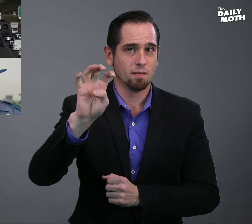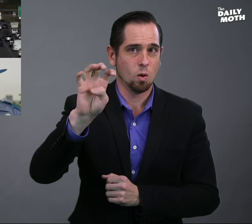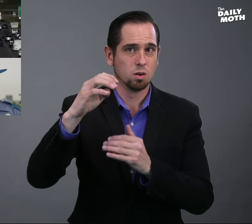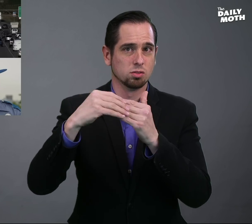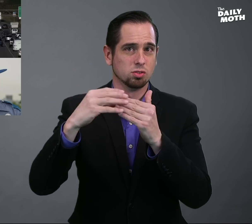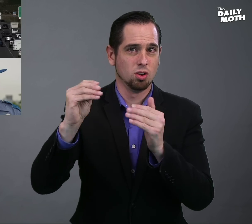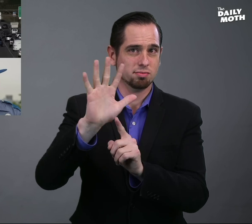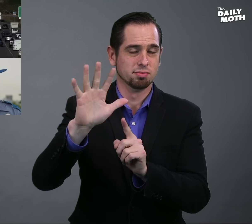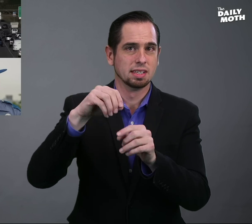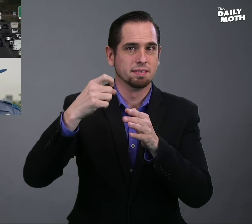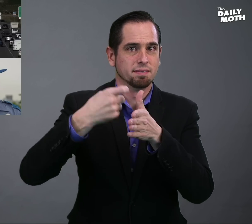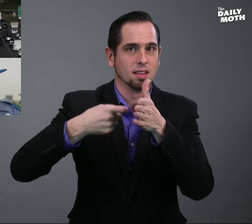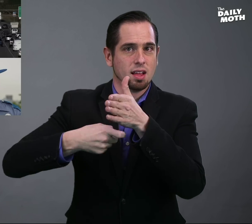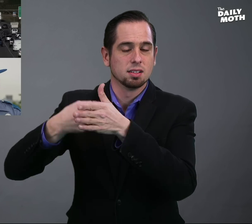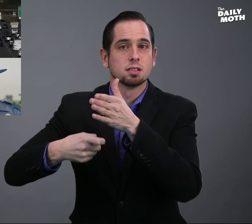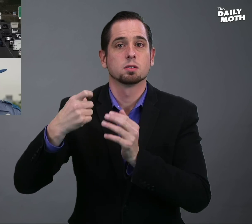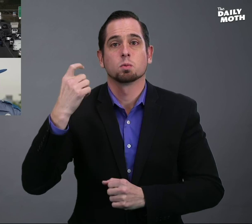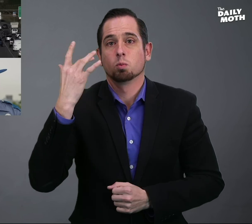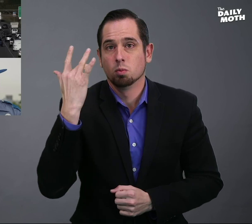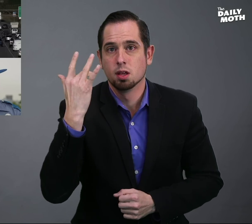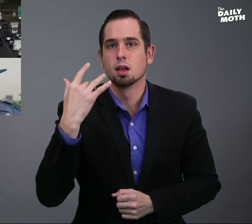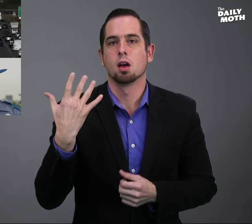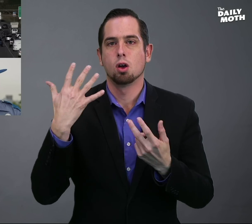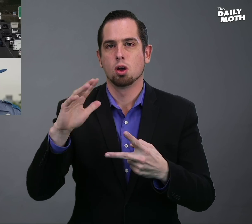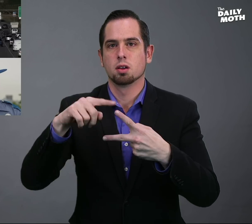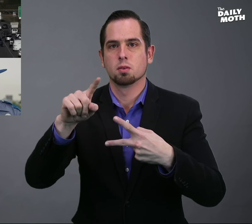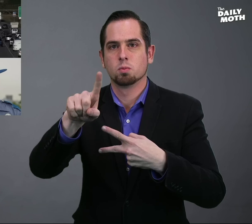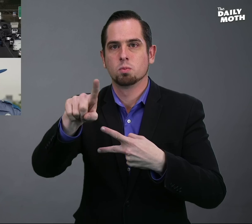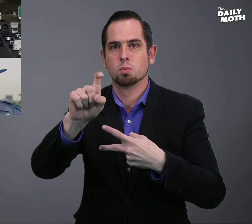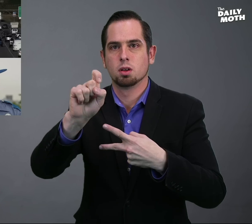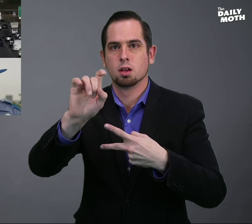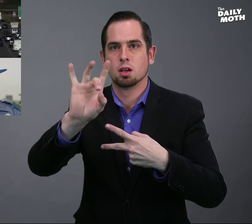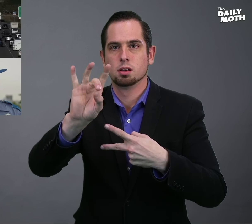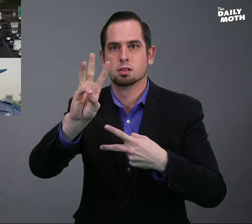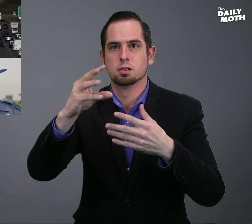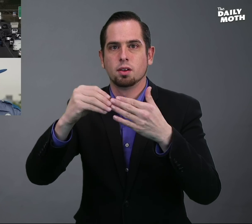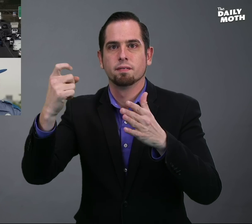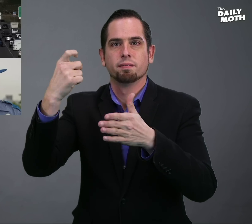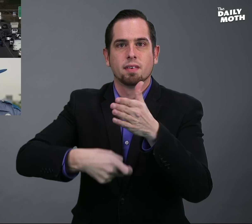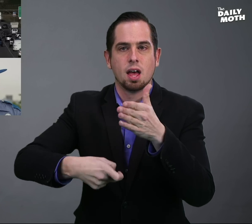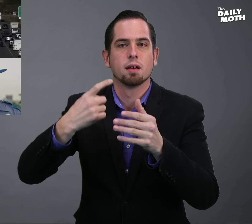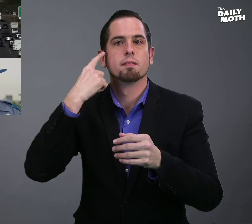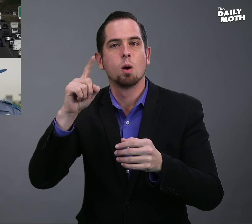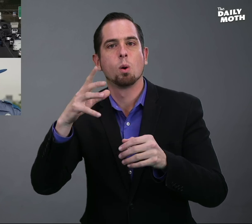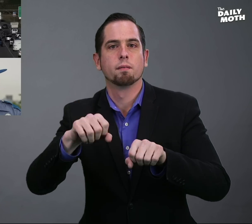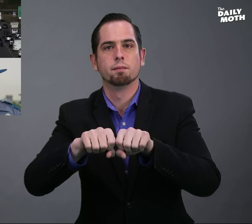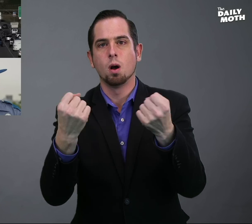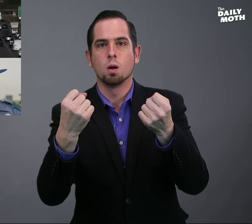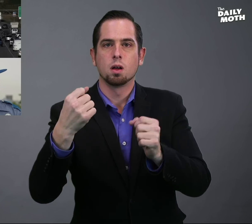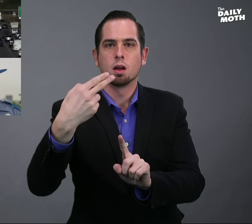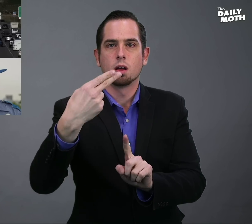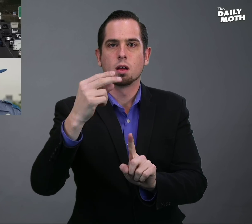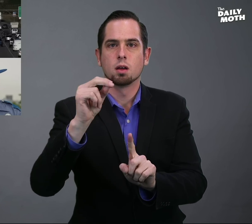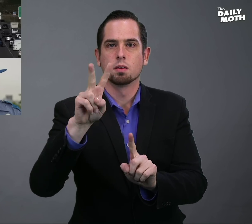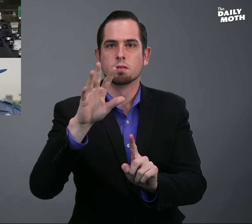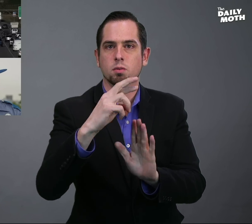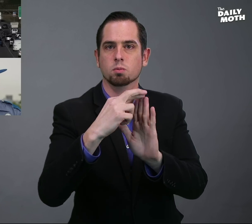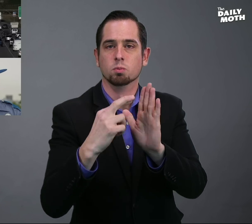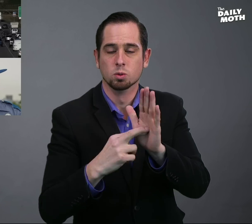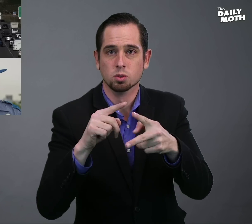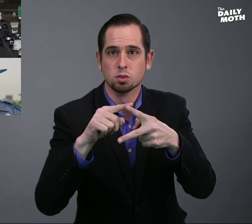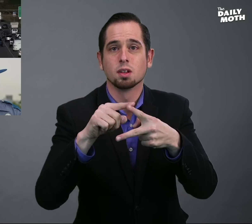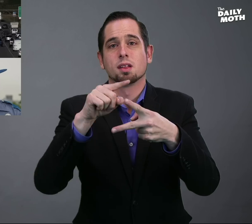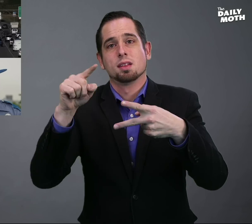$400 in fines because there is a $186 fine for a HOV violation